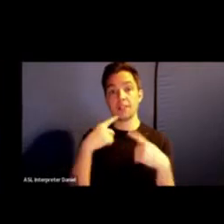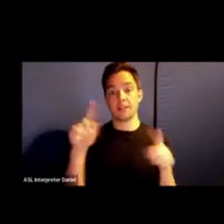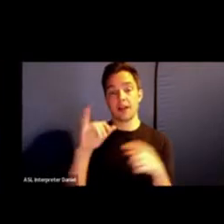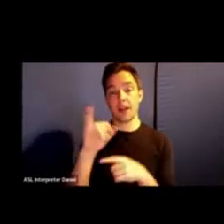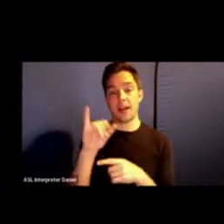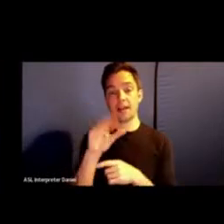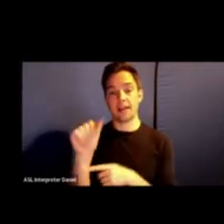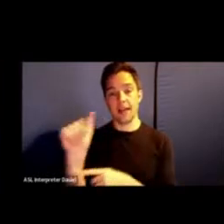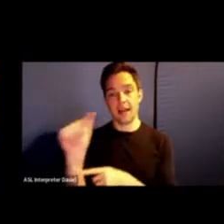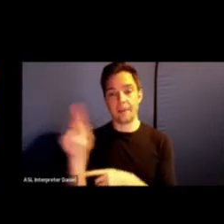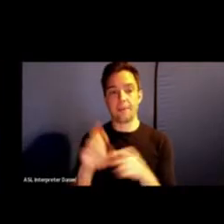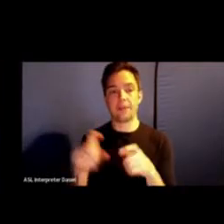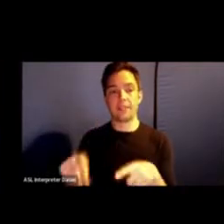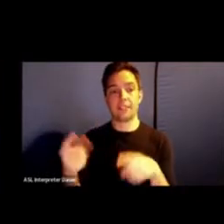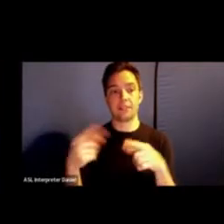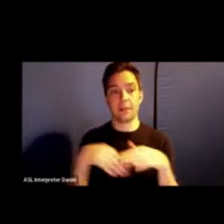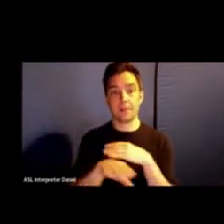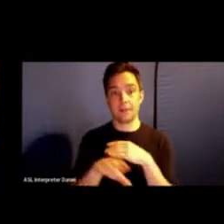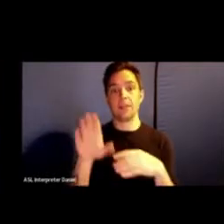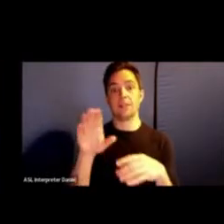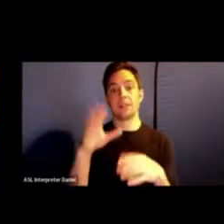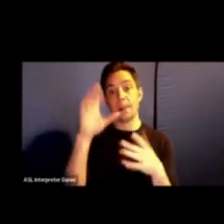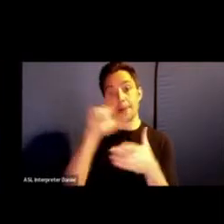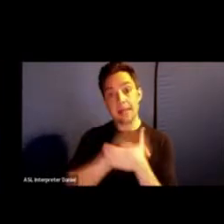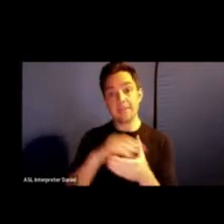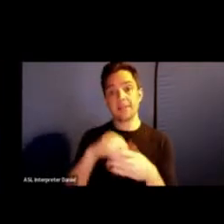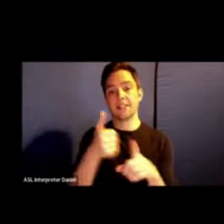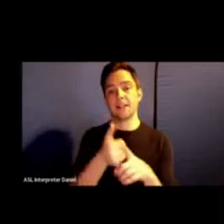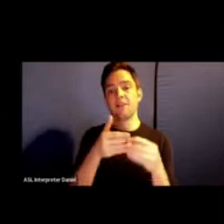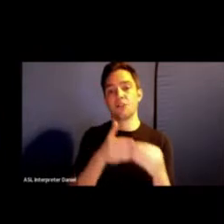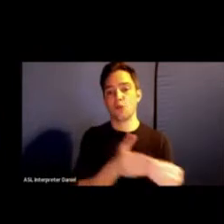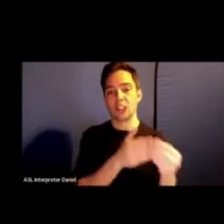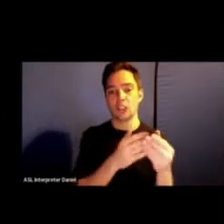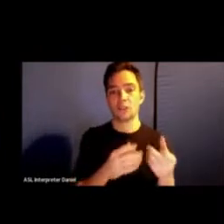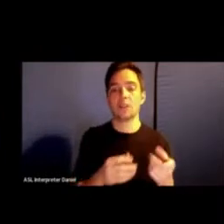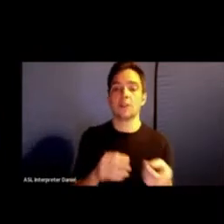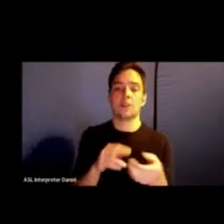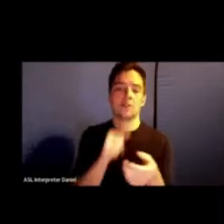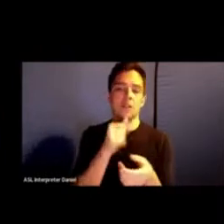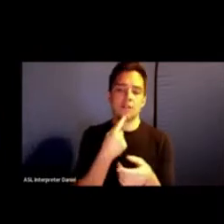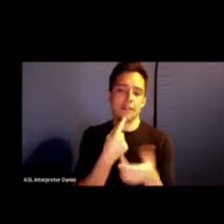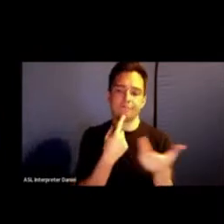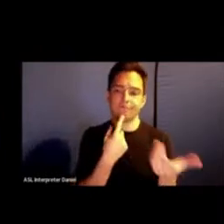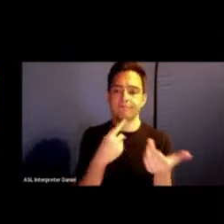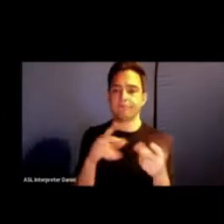must have coming in is a belief and self direction. I'm not saying that people should say, Oh yeah, it's cool for some